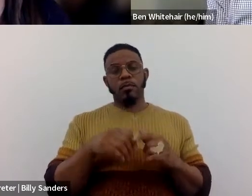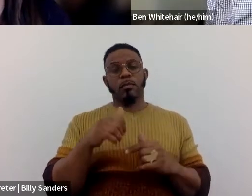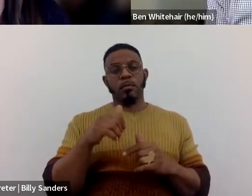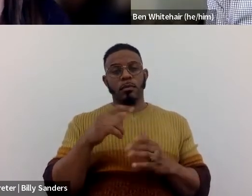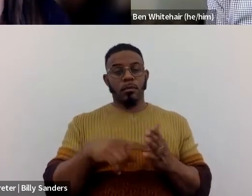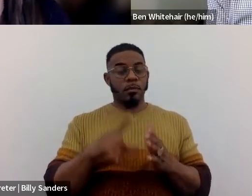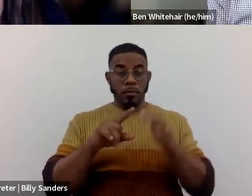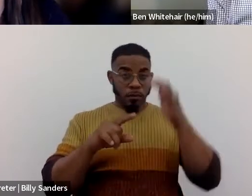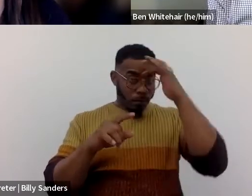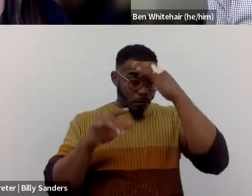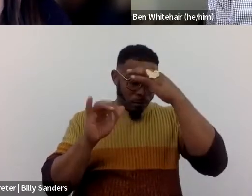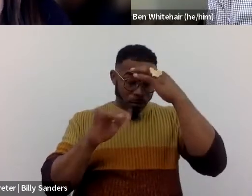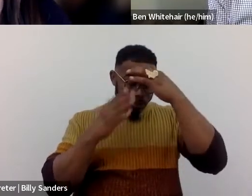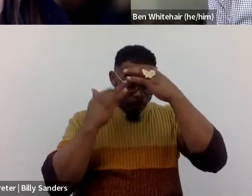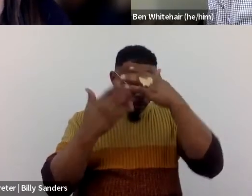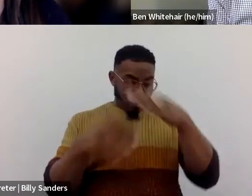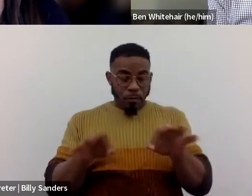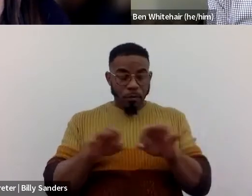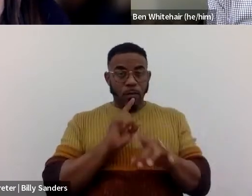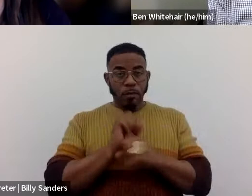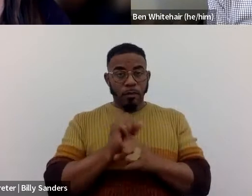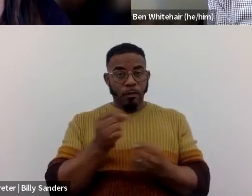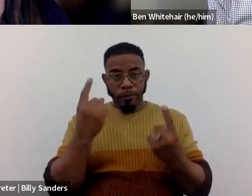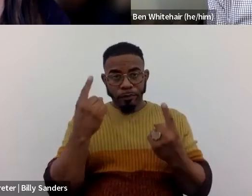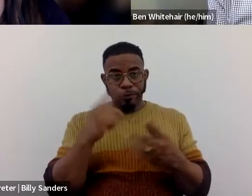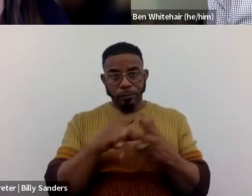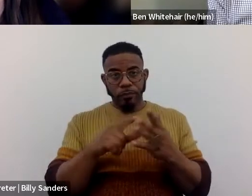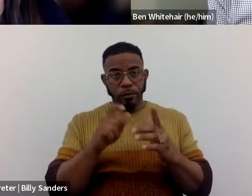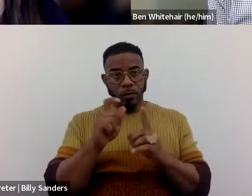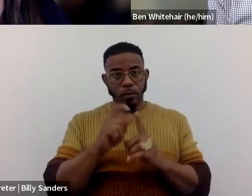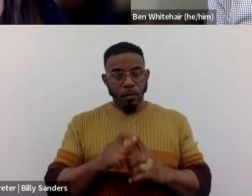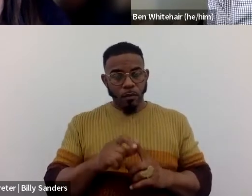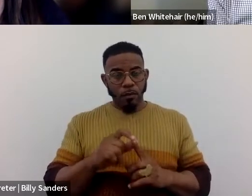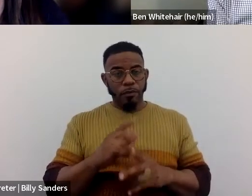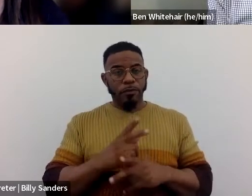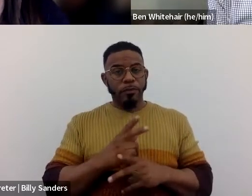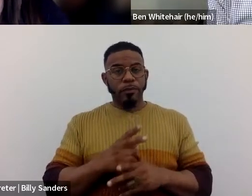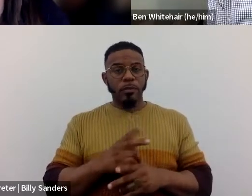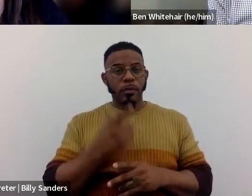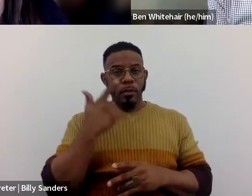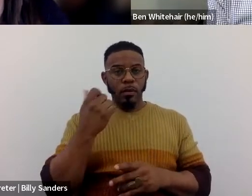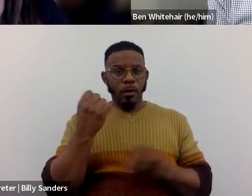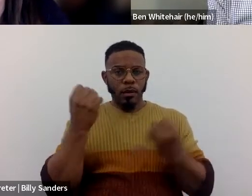But that's why it's important to really understand those term provisions because a lot of people,